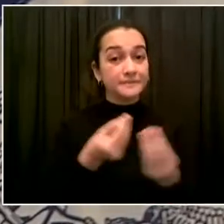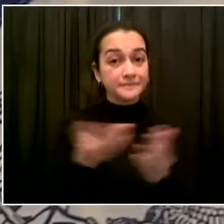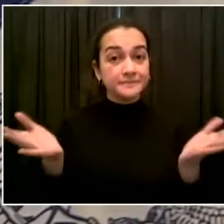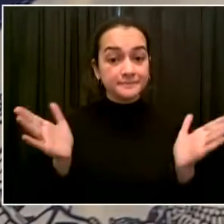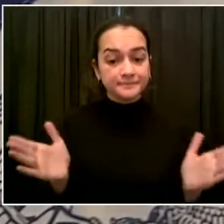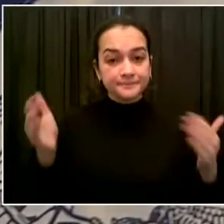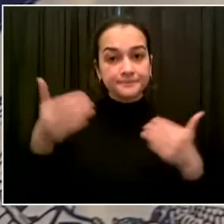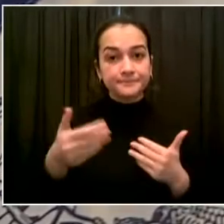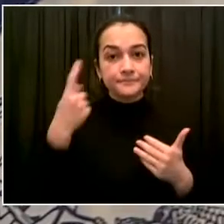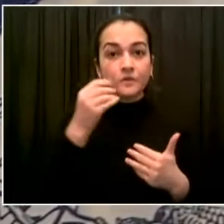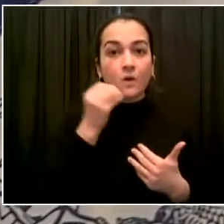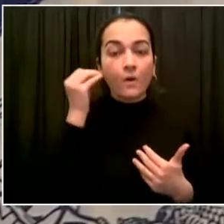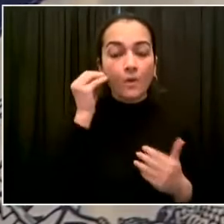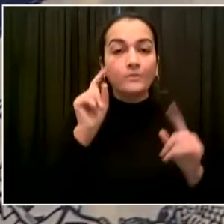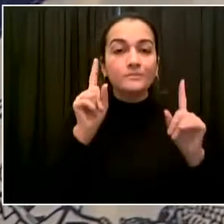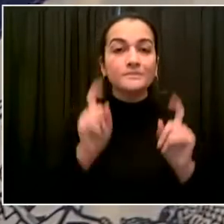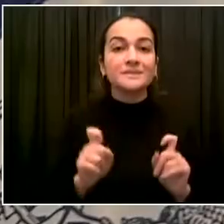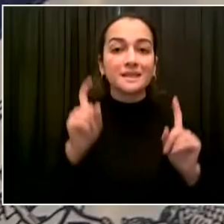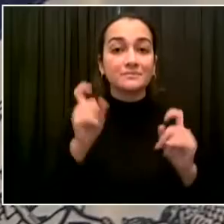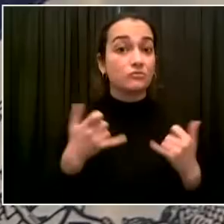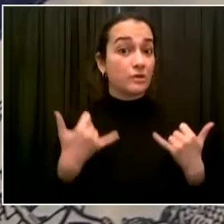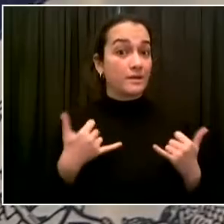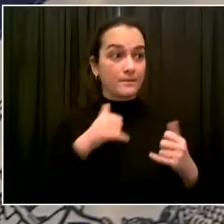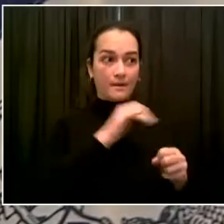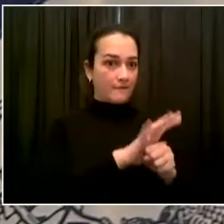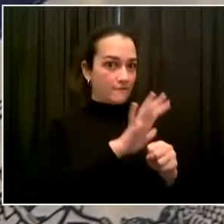MORE AND MORE SUPPLIES INCLUDING IN- HOME TESTING WHICH WILL BE A